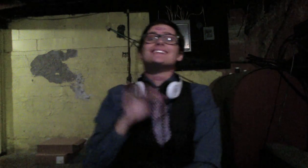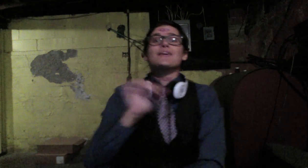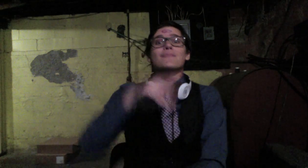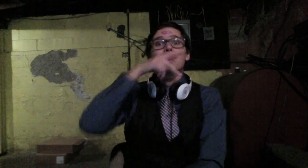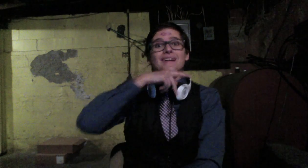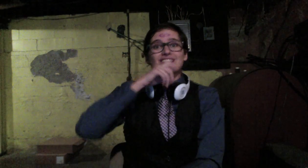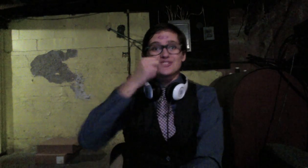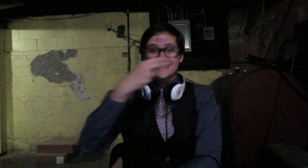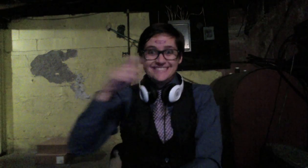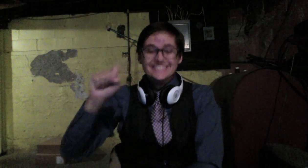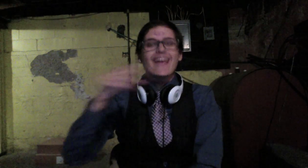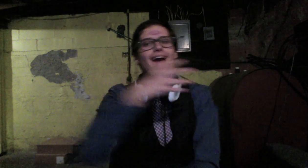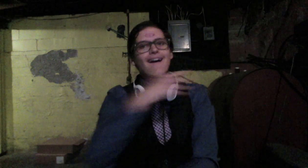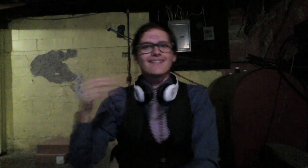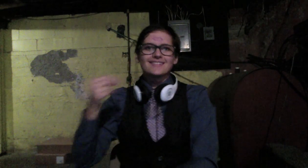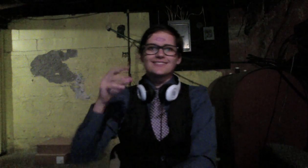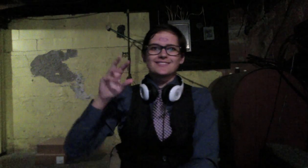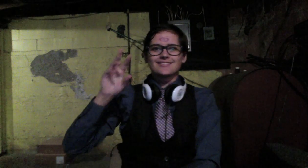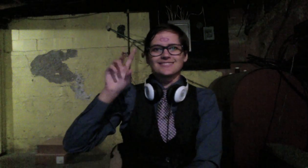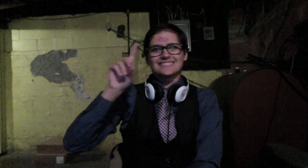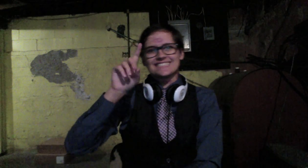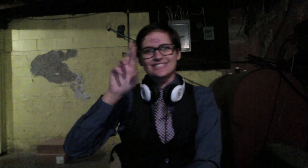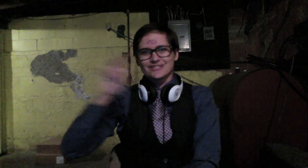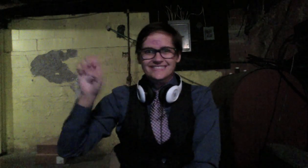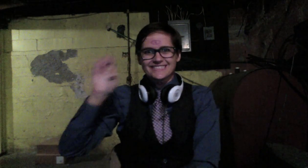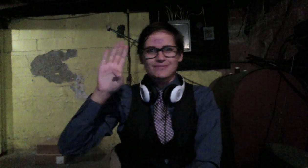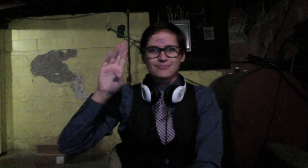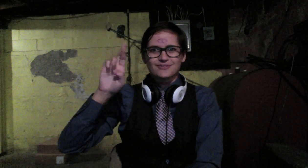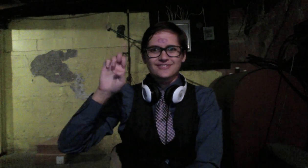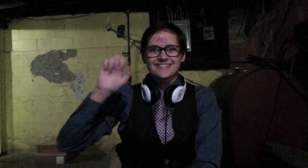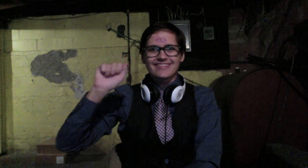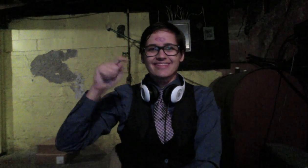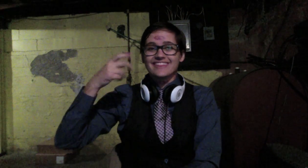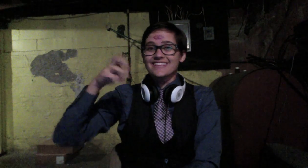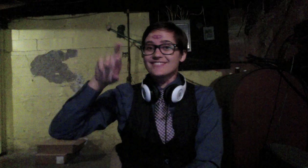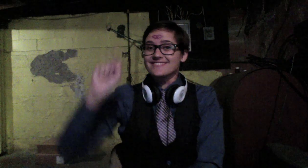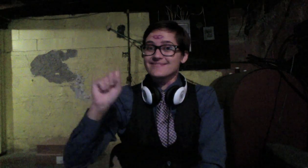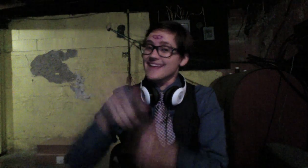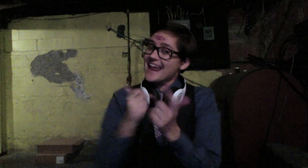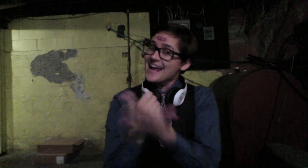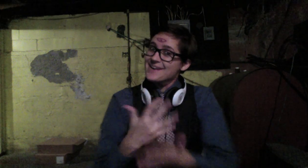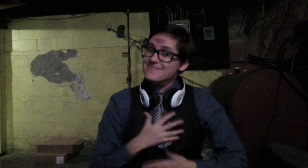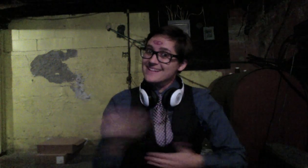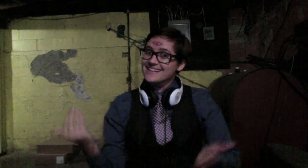LIKE PLASTIC S-H-E-E-T-S AND R-E-B-R-E-A-T-H-E-R-S TO HELP-YOU BREATHE AGAIN